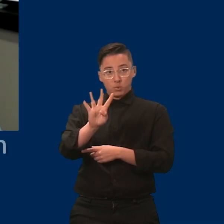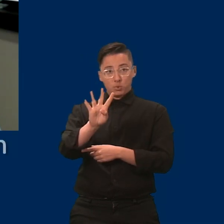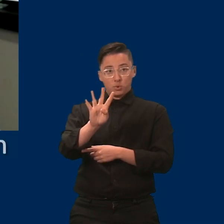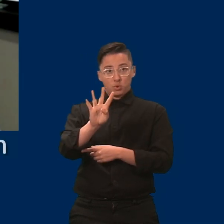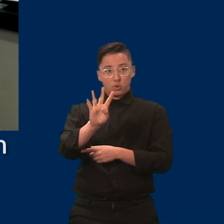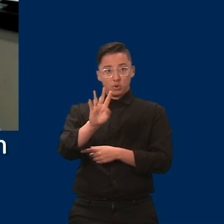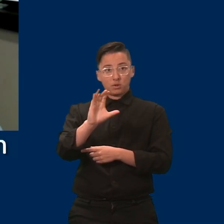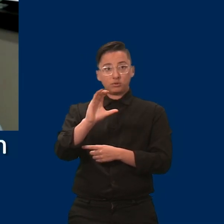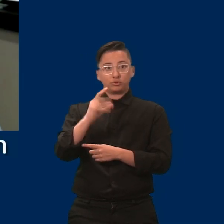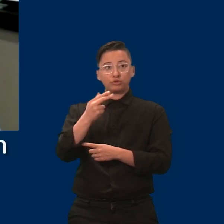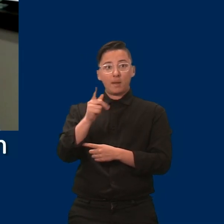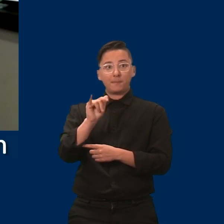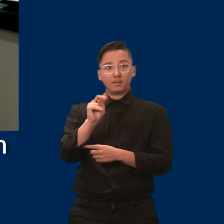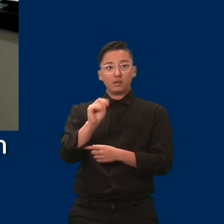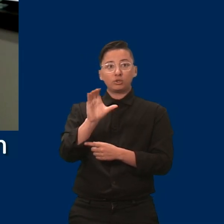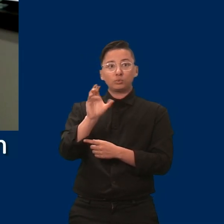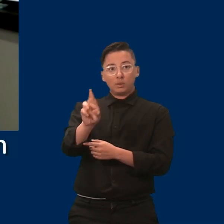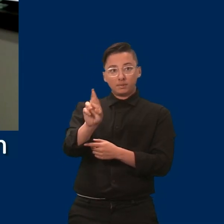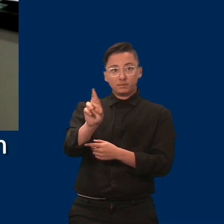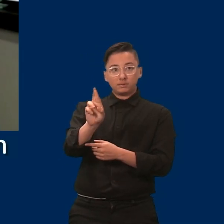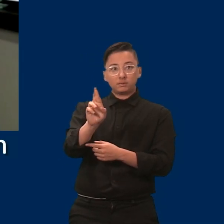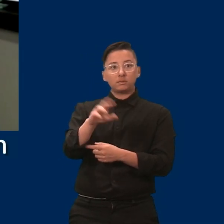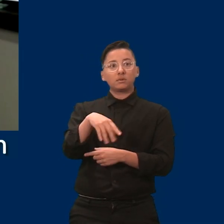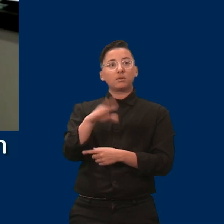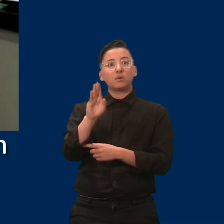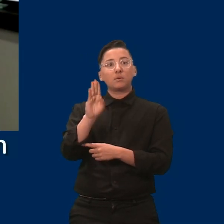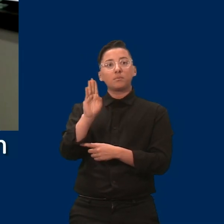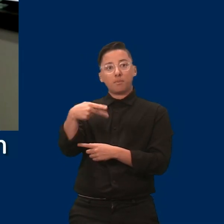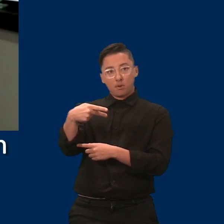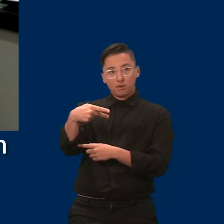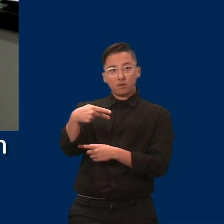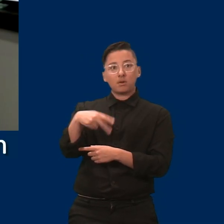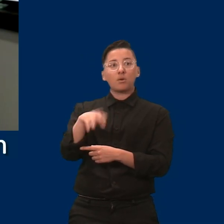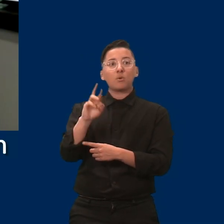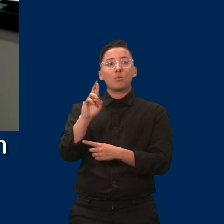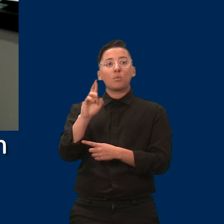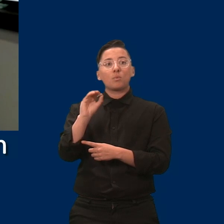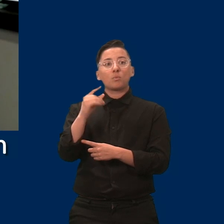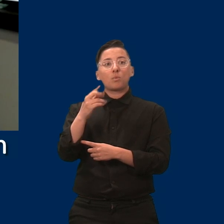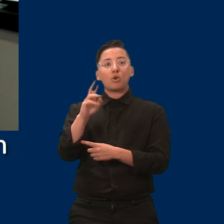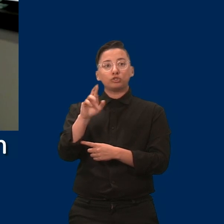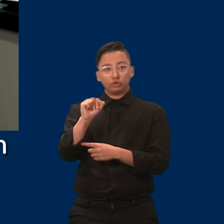Rogers, and Dayton, Minnesota. I'm in a room, I'm in an office building.